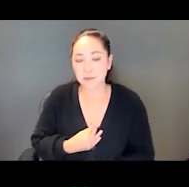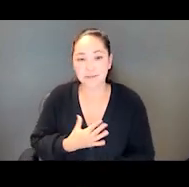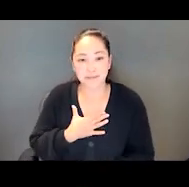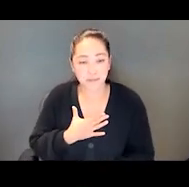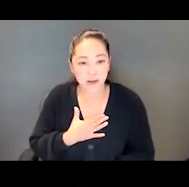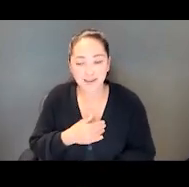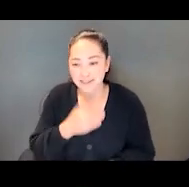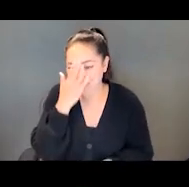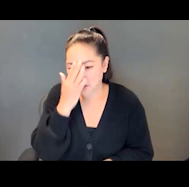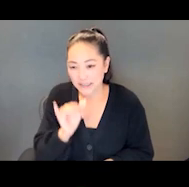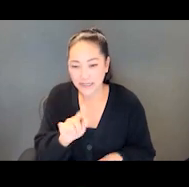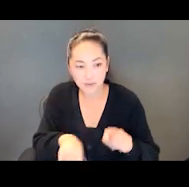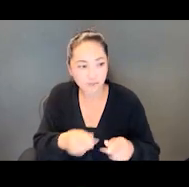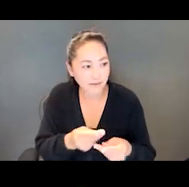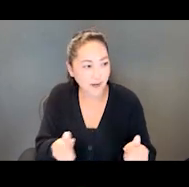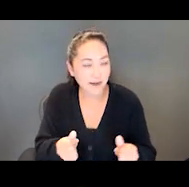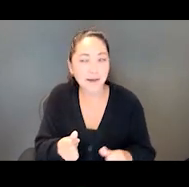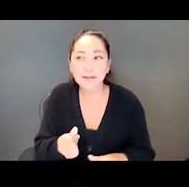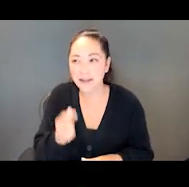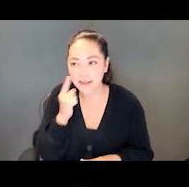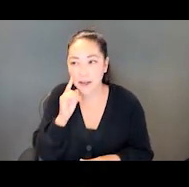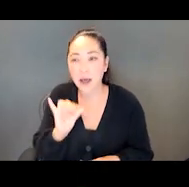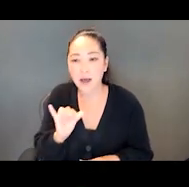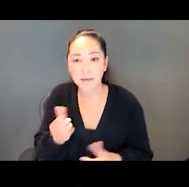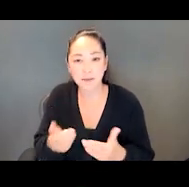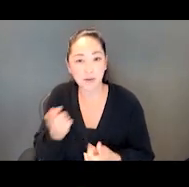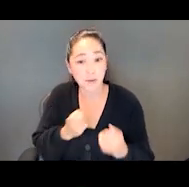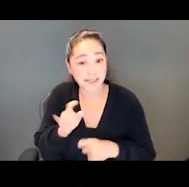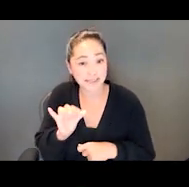about the cardest outdoor equipment and we heard about Rocky Mountain Adaptive.